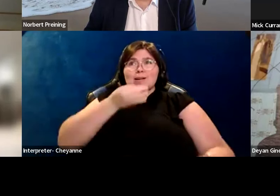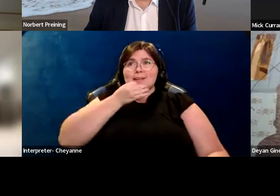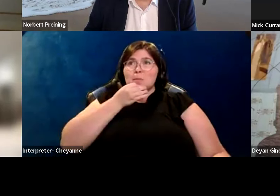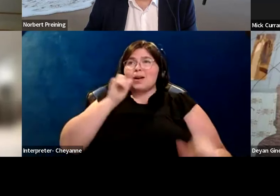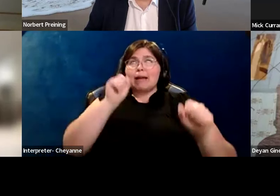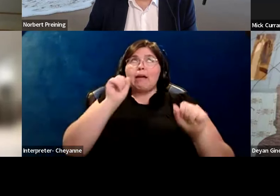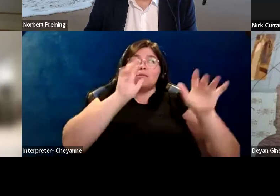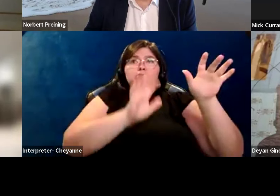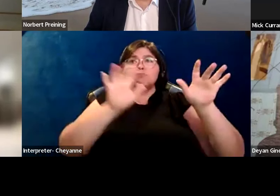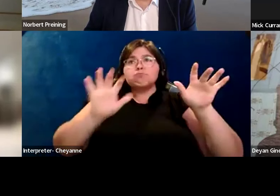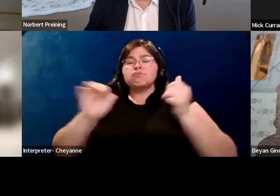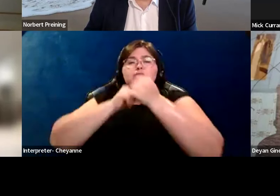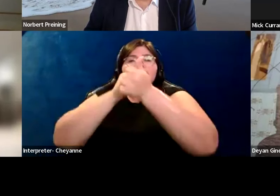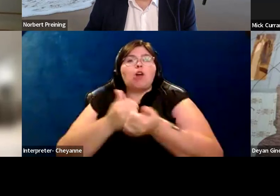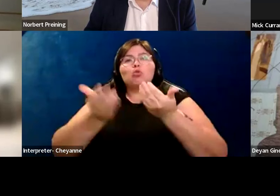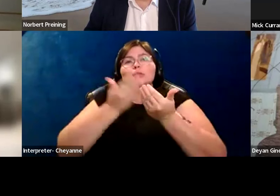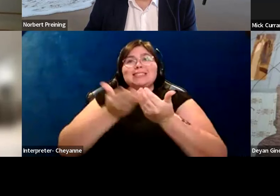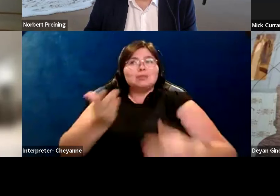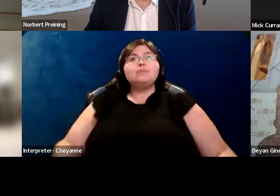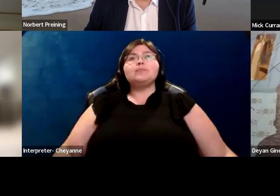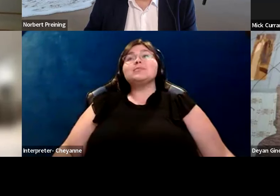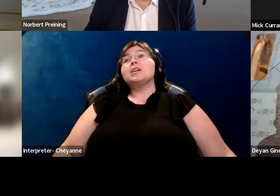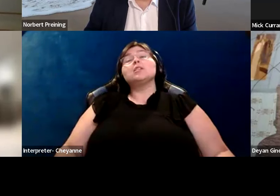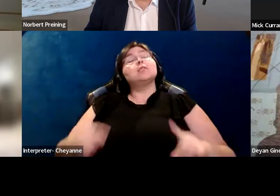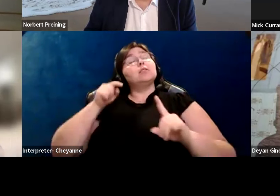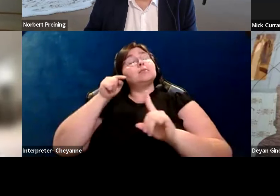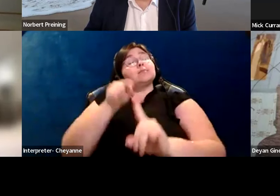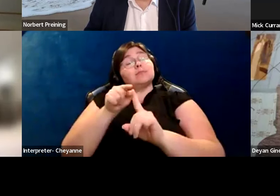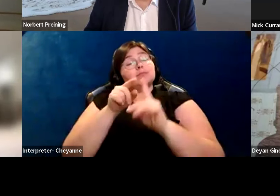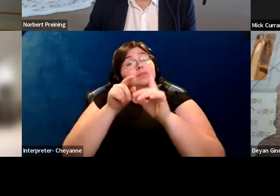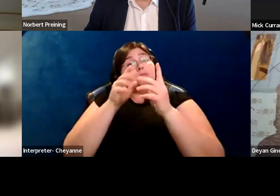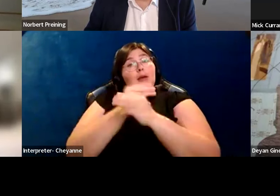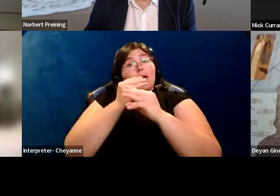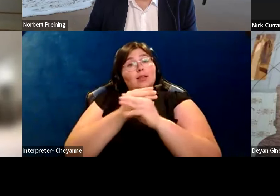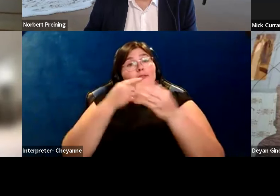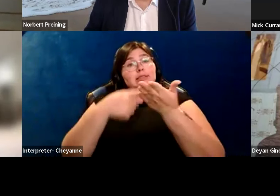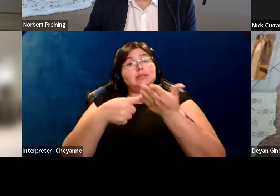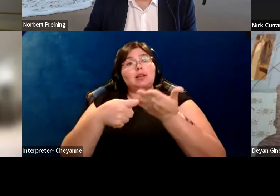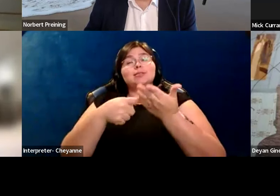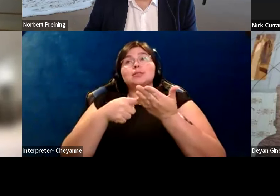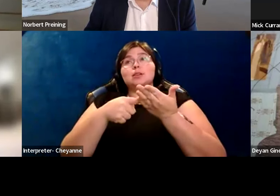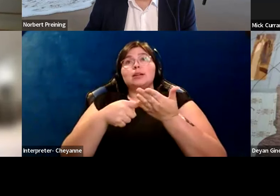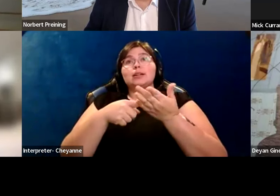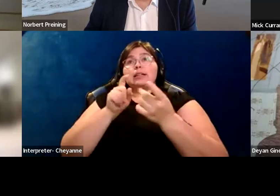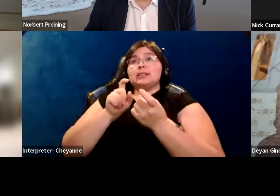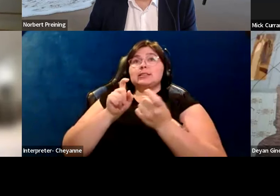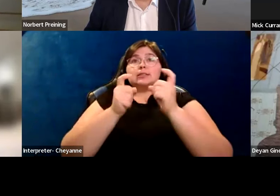If we specifically talk about math, as was pointed out before, this conversion from LaTeX to MathML,